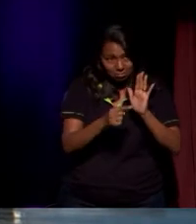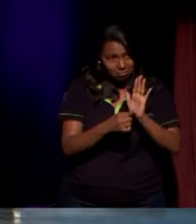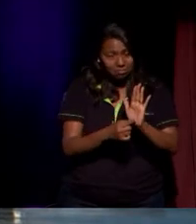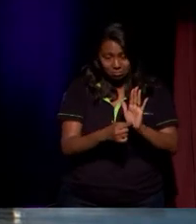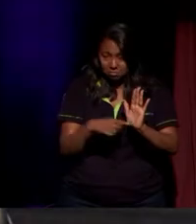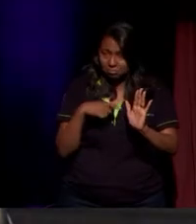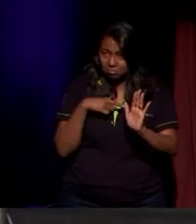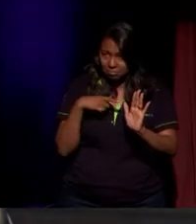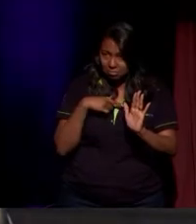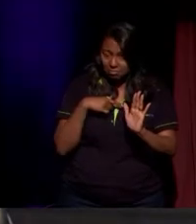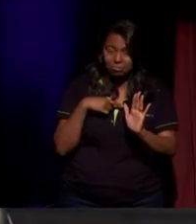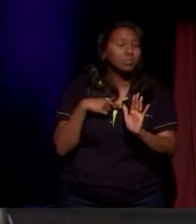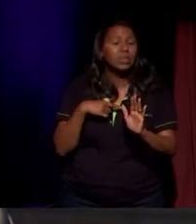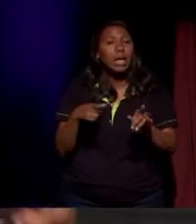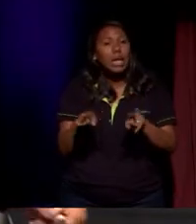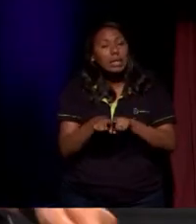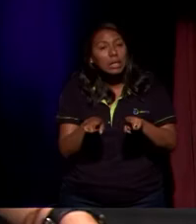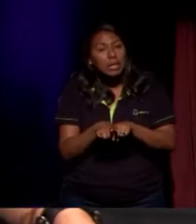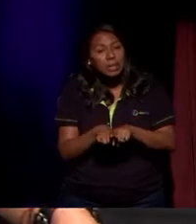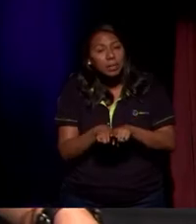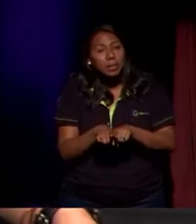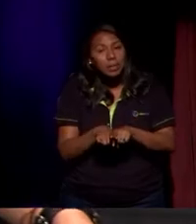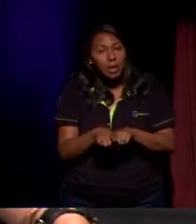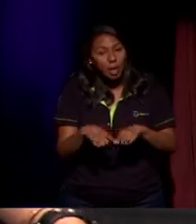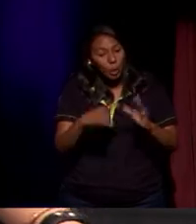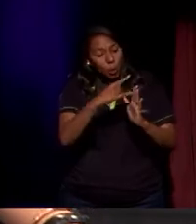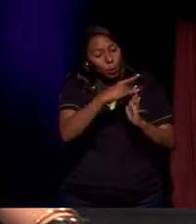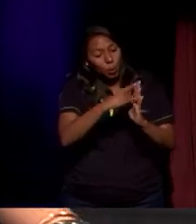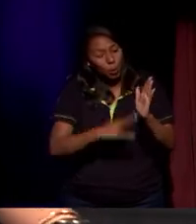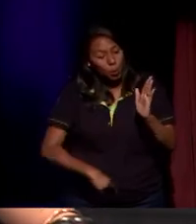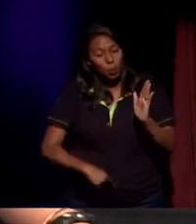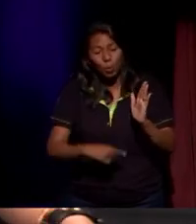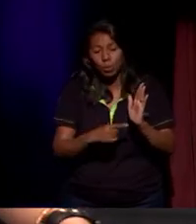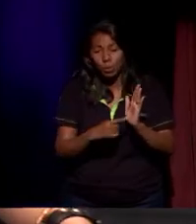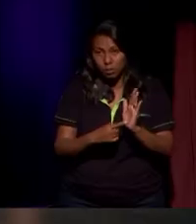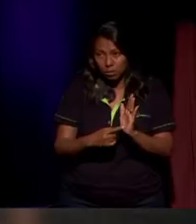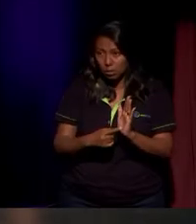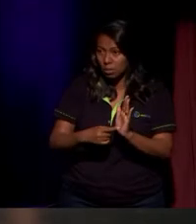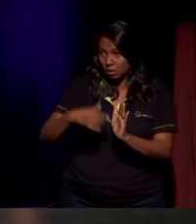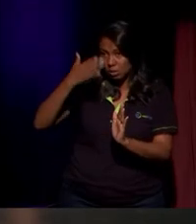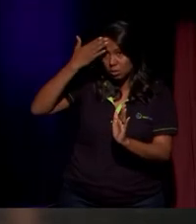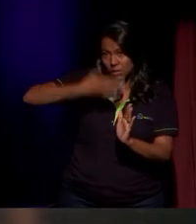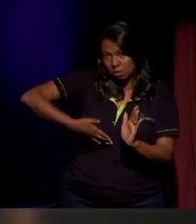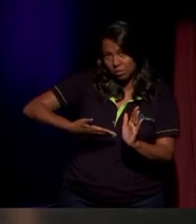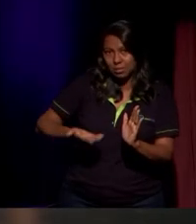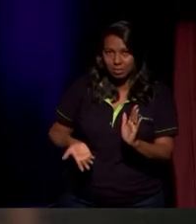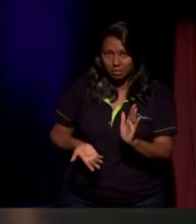The law also provides that I have a document to make it easier because we live